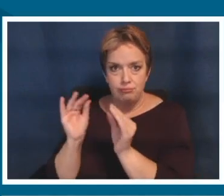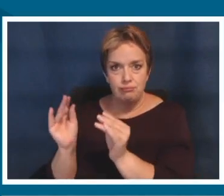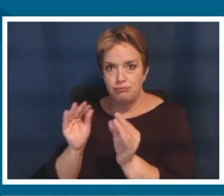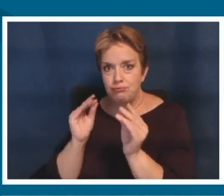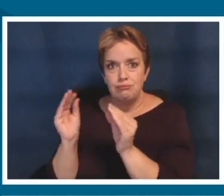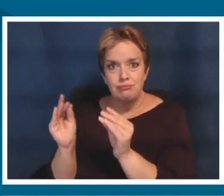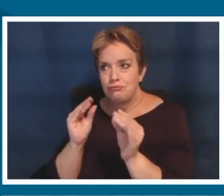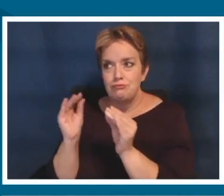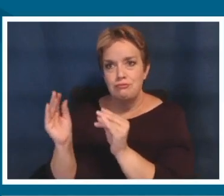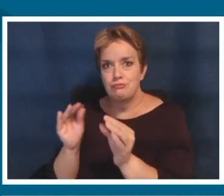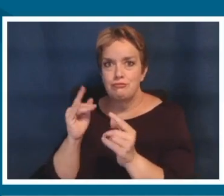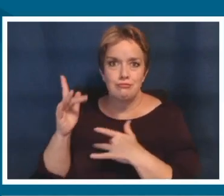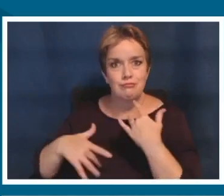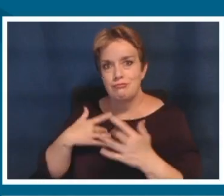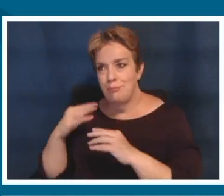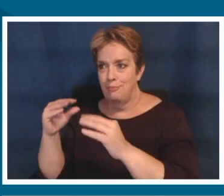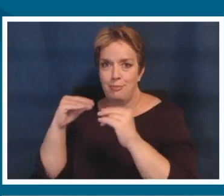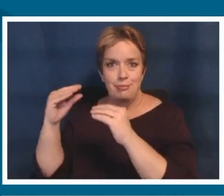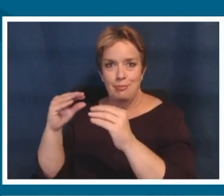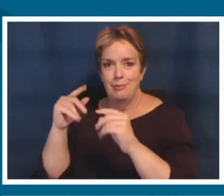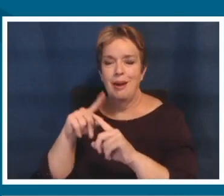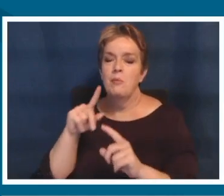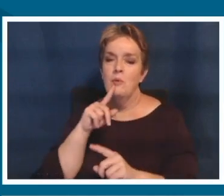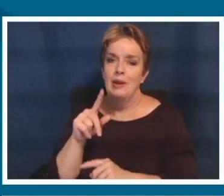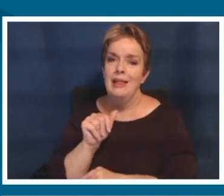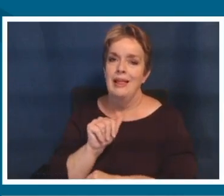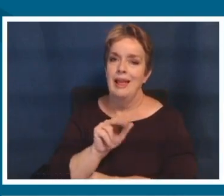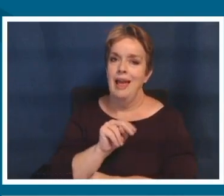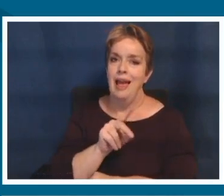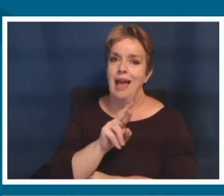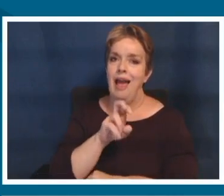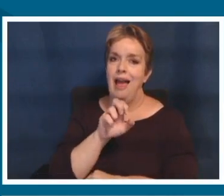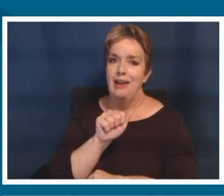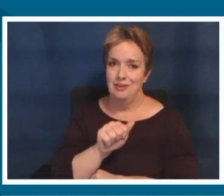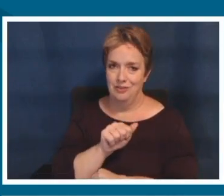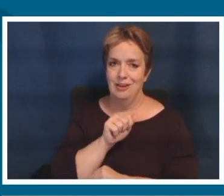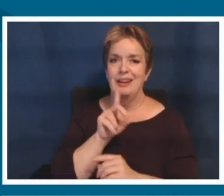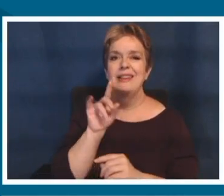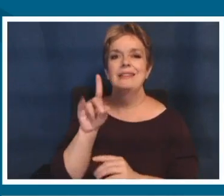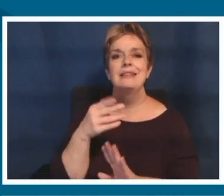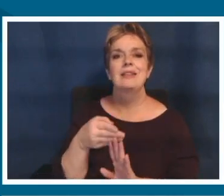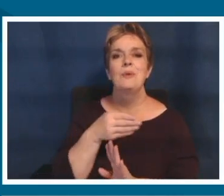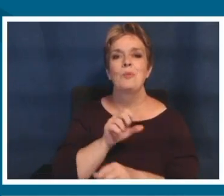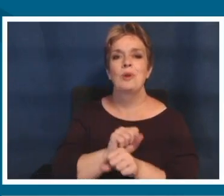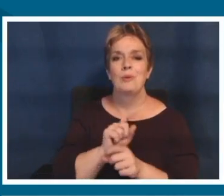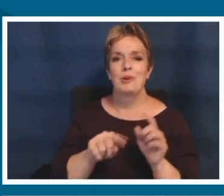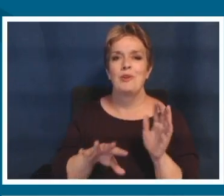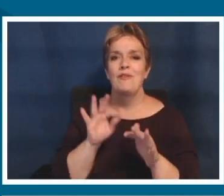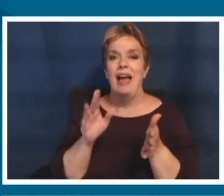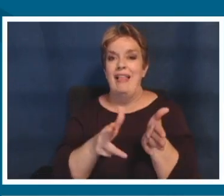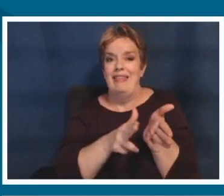but andrea had done the pre-work to find a label that peeled off easily so